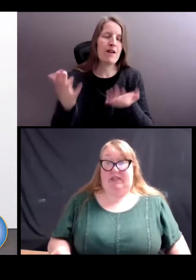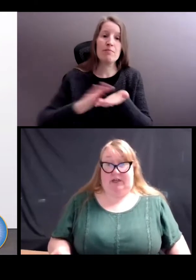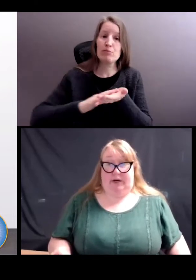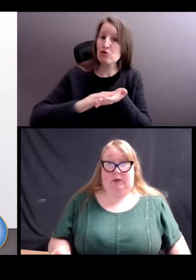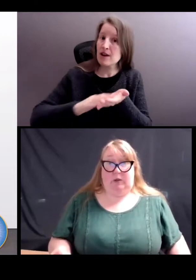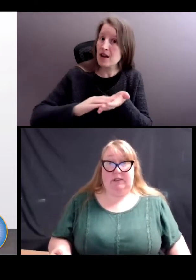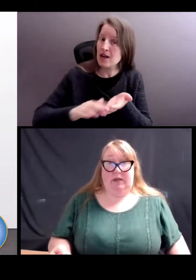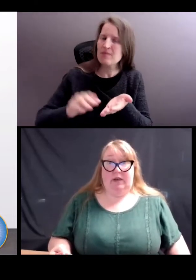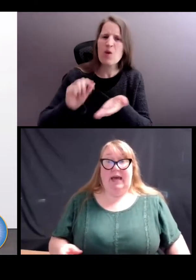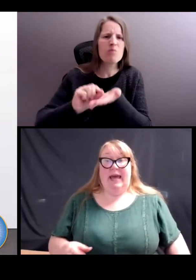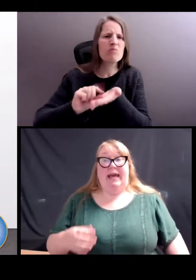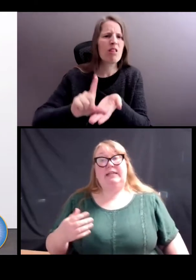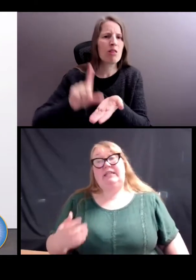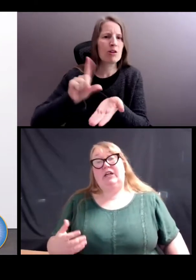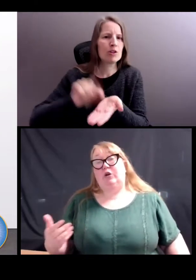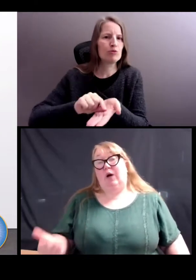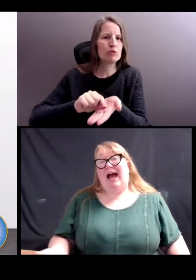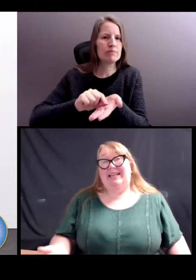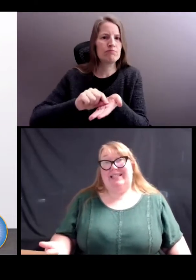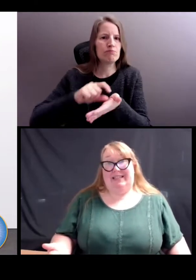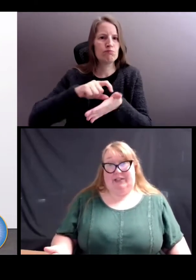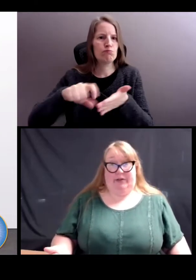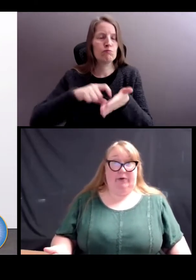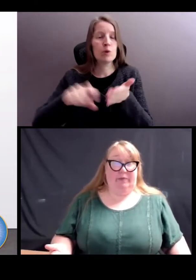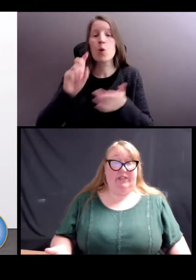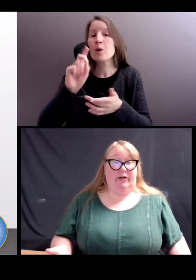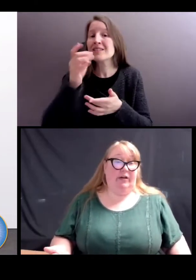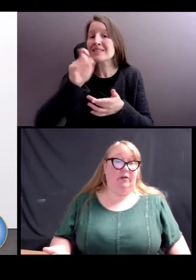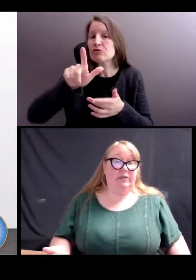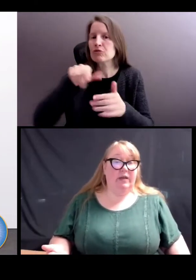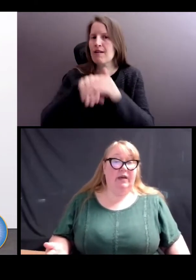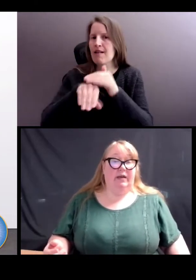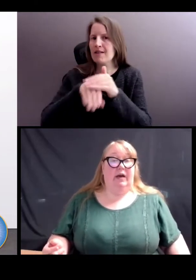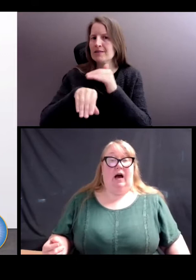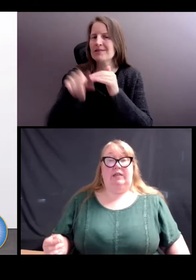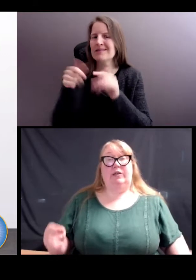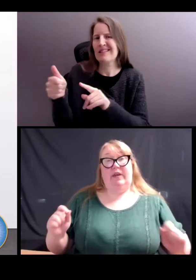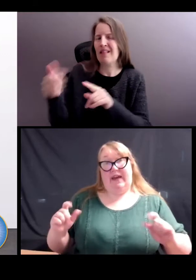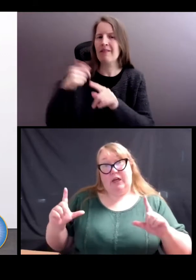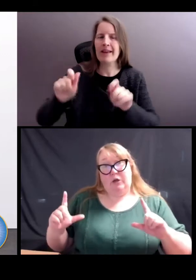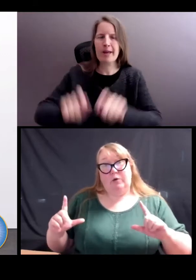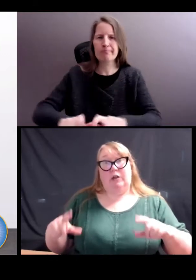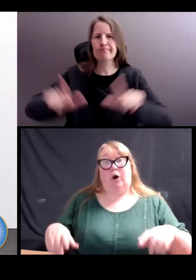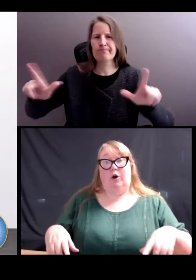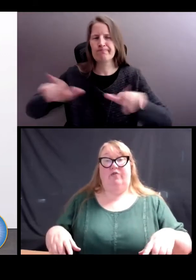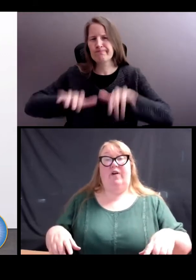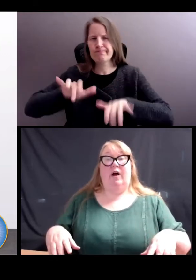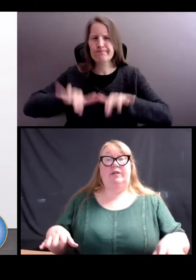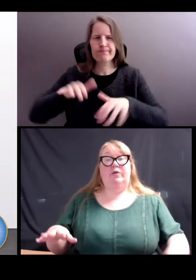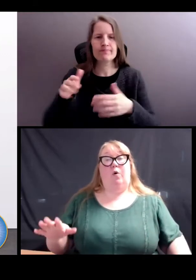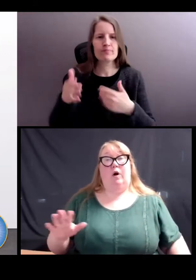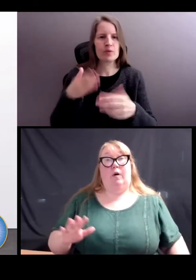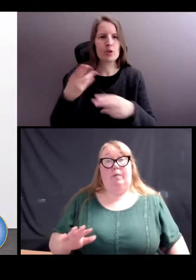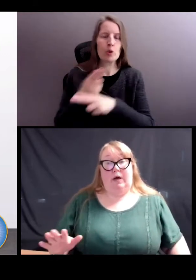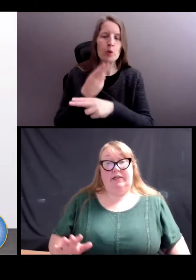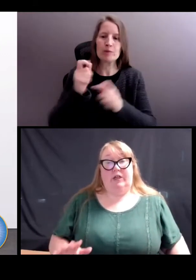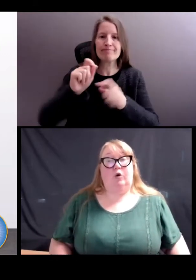materials and digital access to those materials so that they can use a larger font or a digital